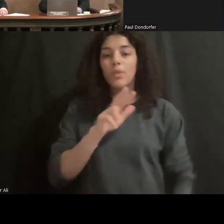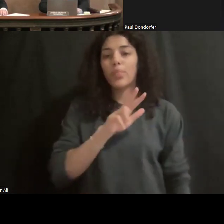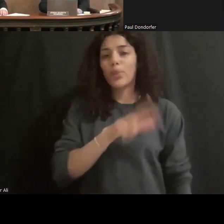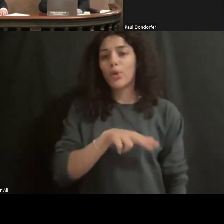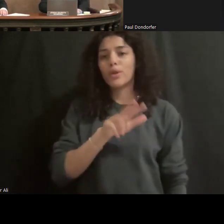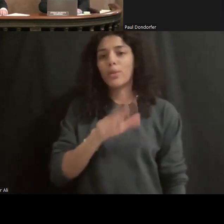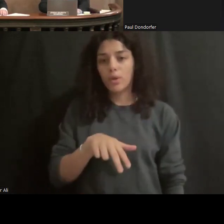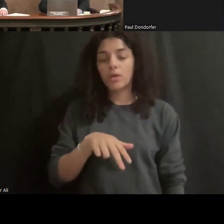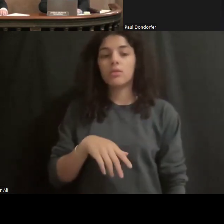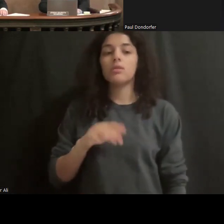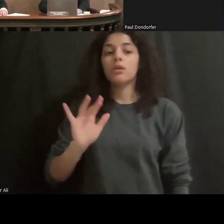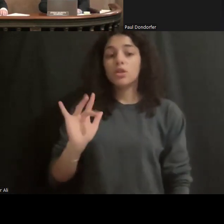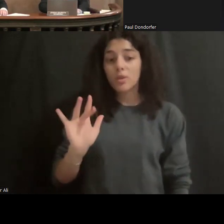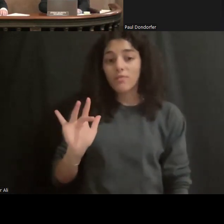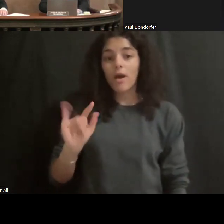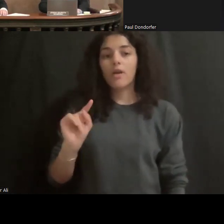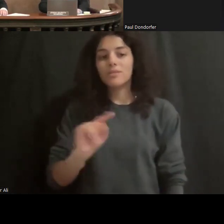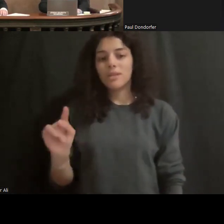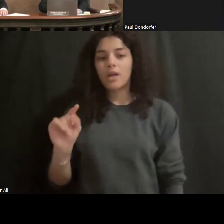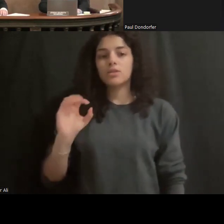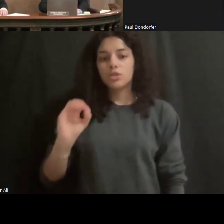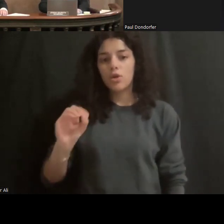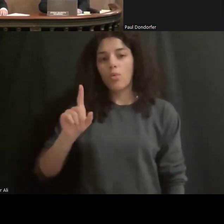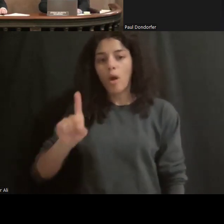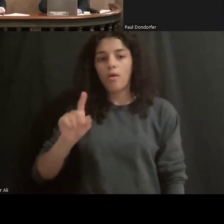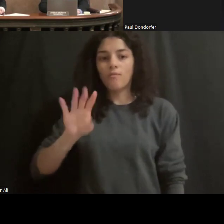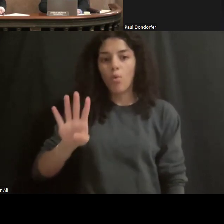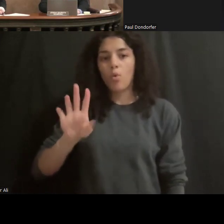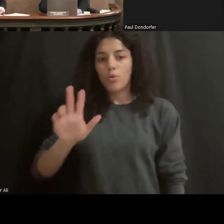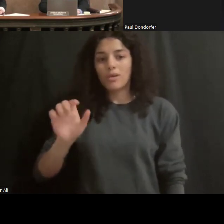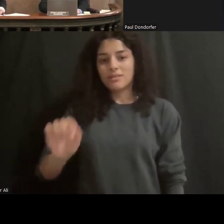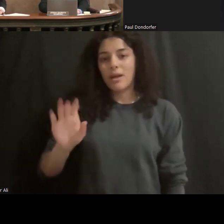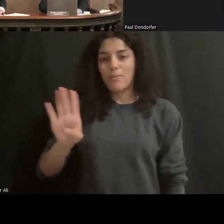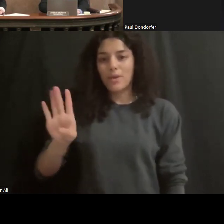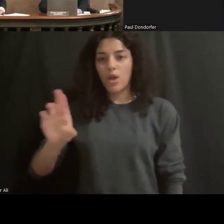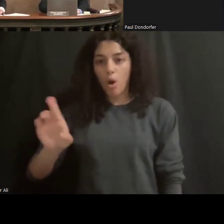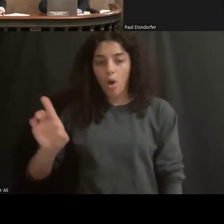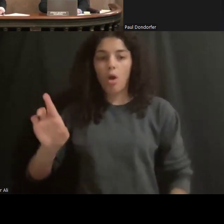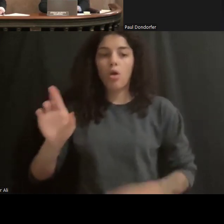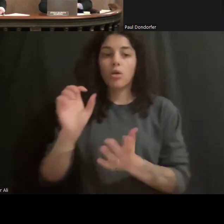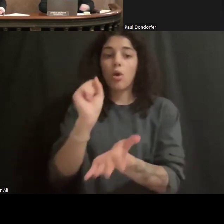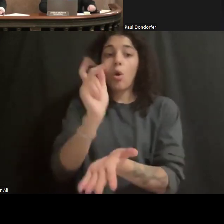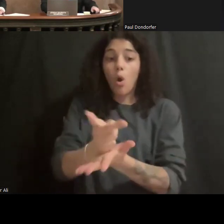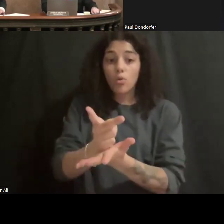25-0143.brol BR resolution authorizing the issuance of $13 million bonds of the county